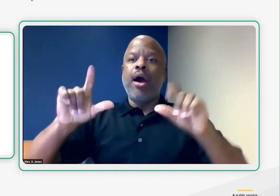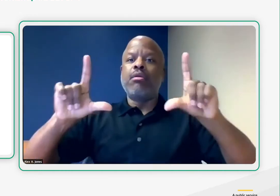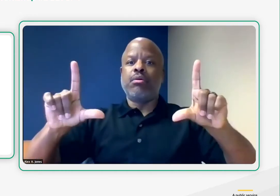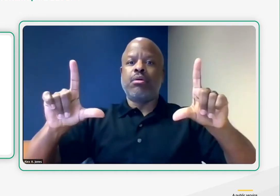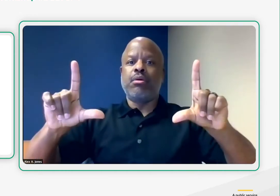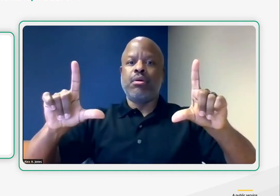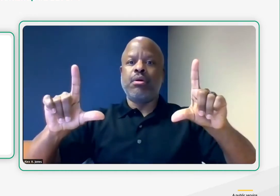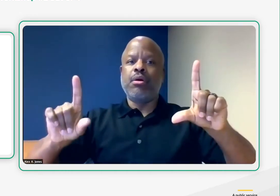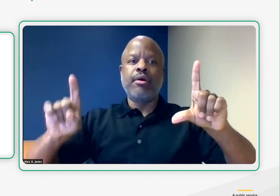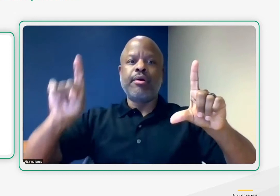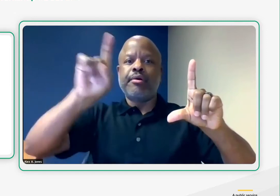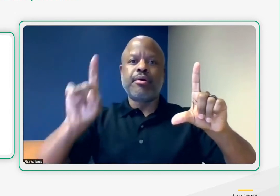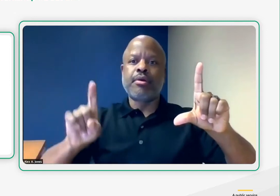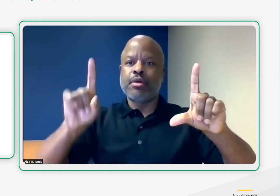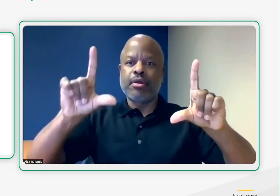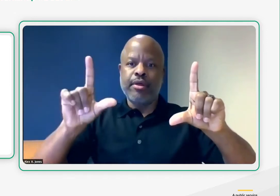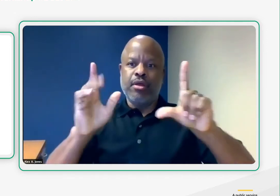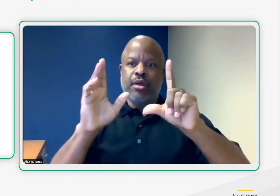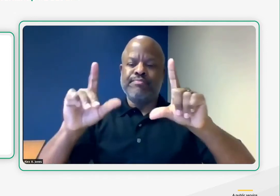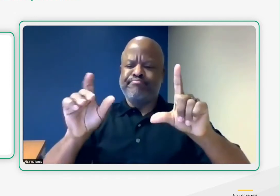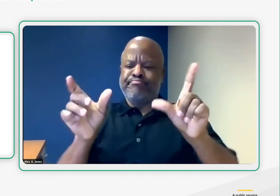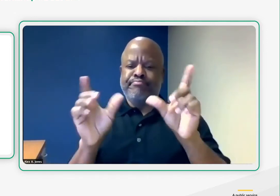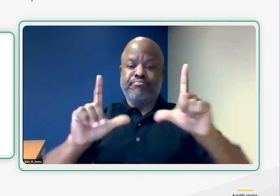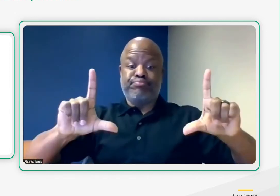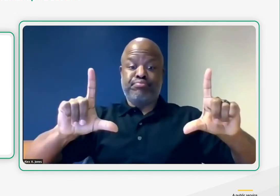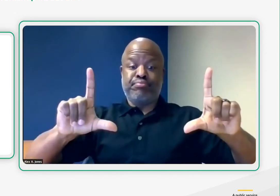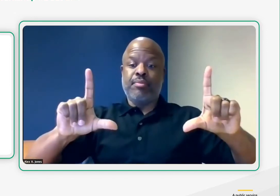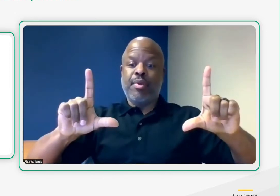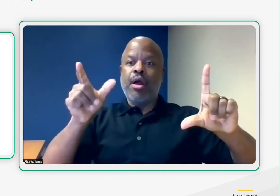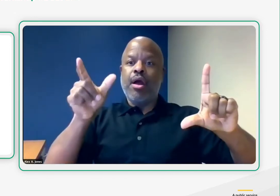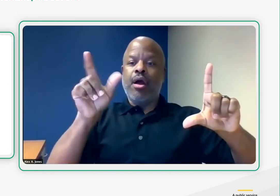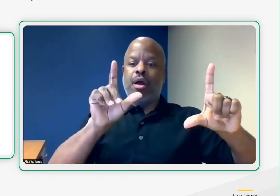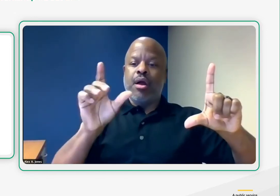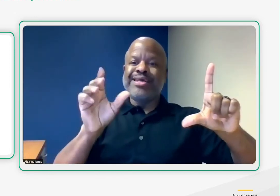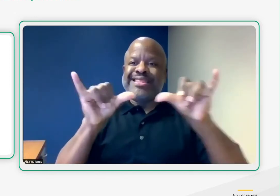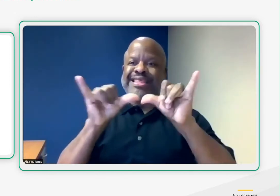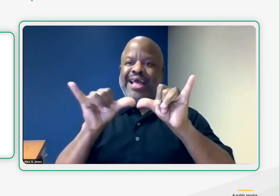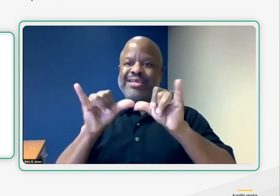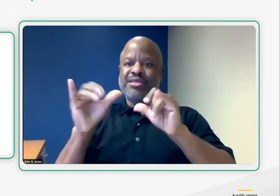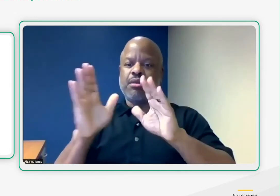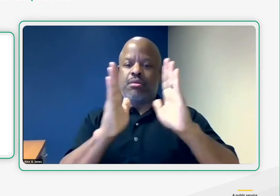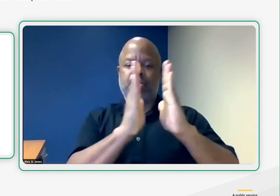Again, we also . . . I want to remind you of how to use and modulate your screen, so